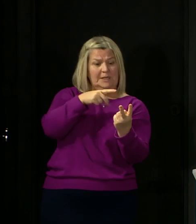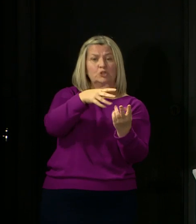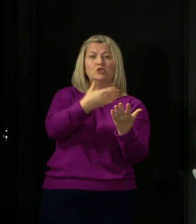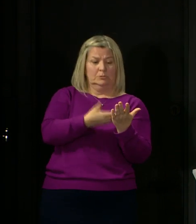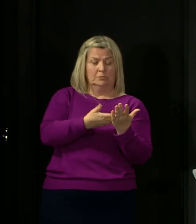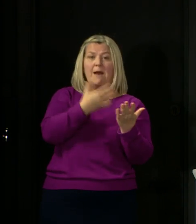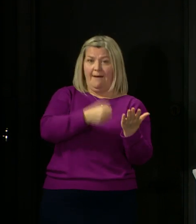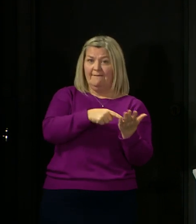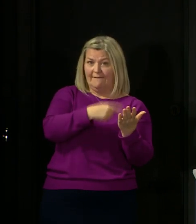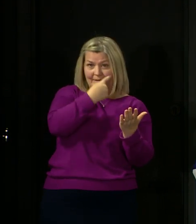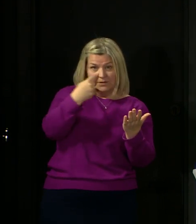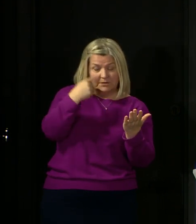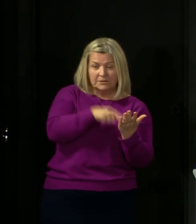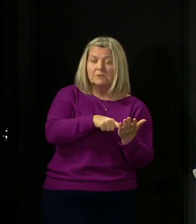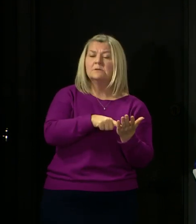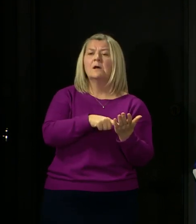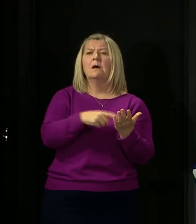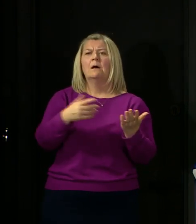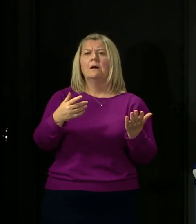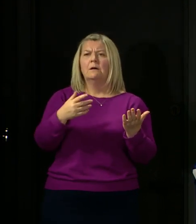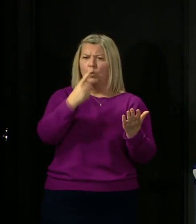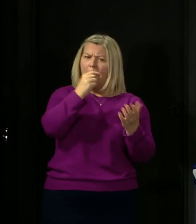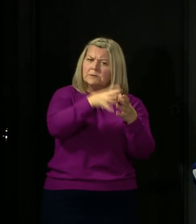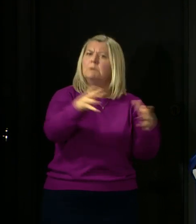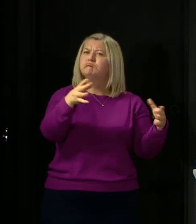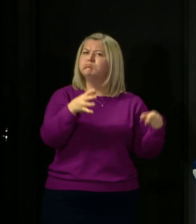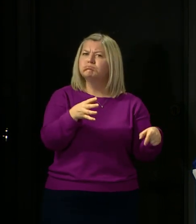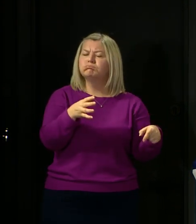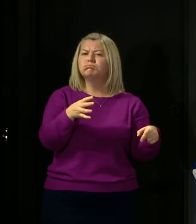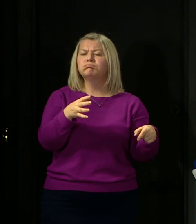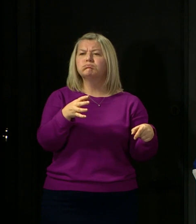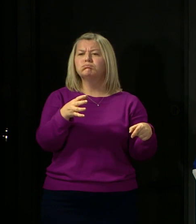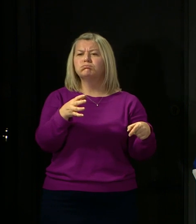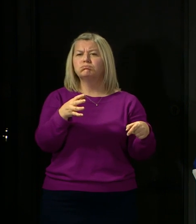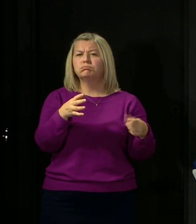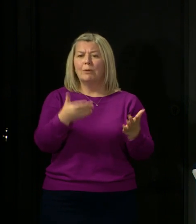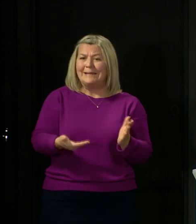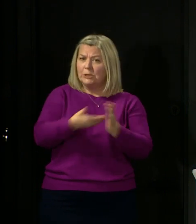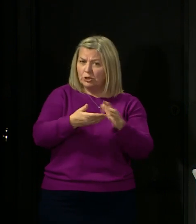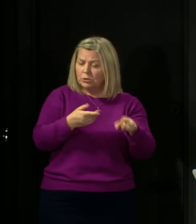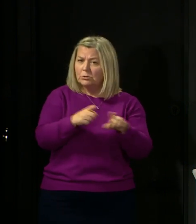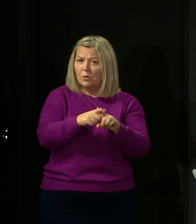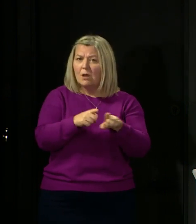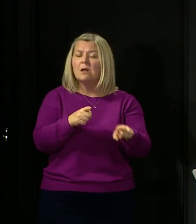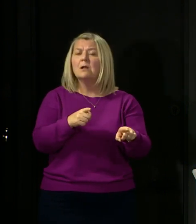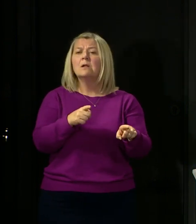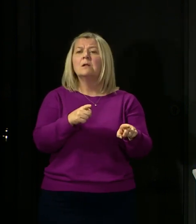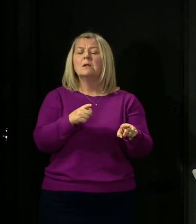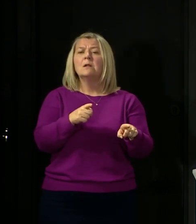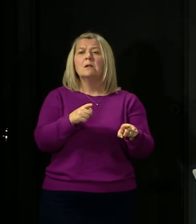numbers, we are also now, as an extension to that but it is also a part to that, building